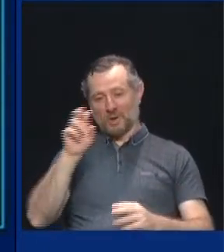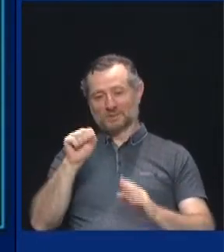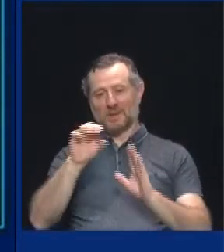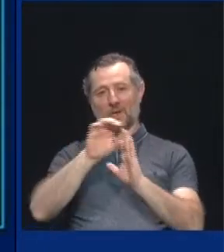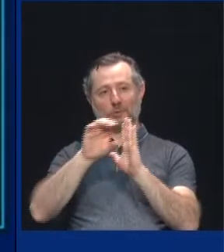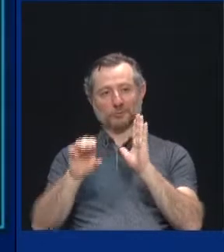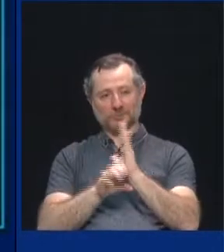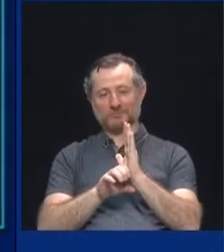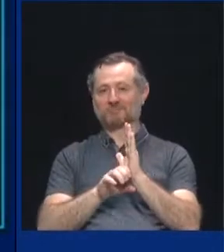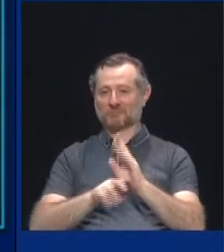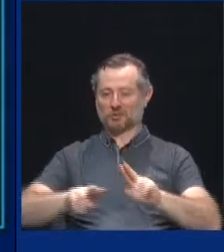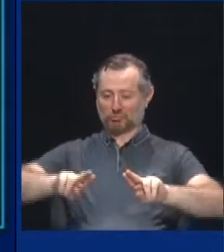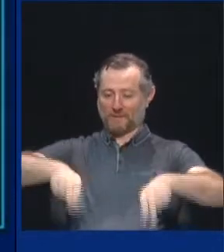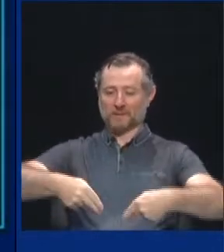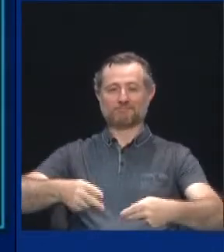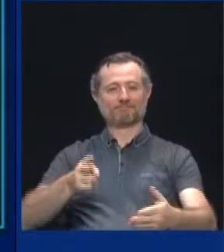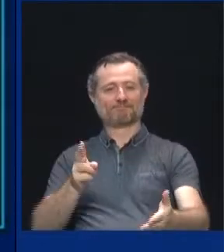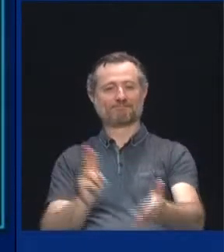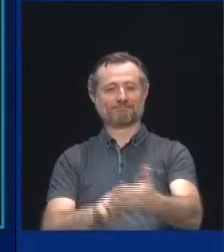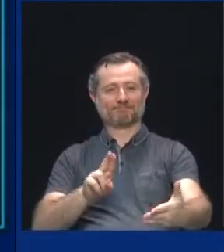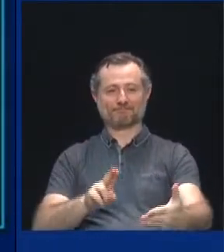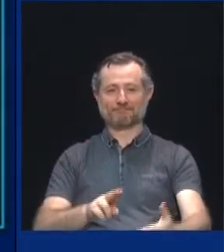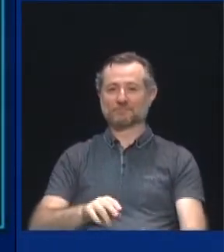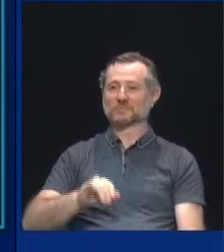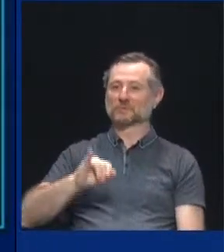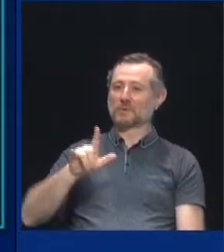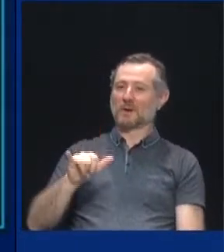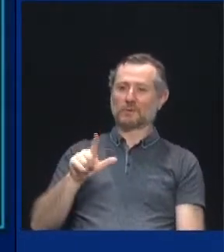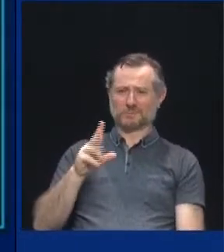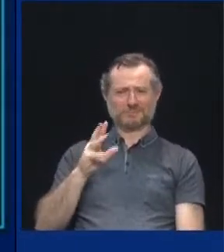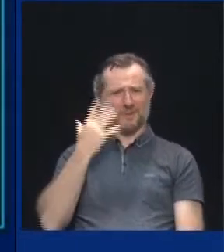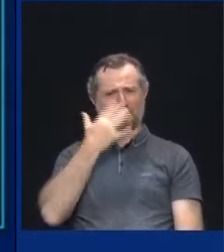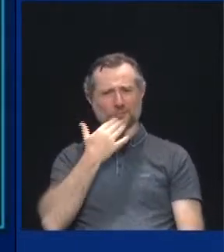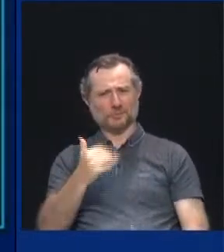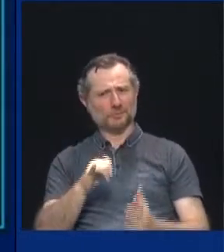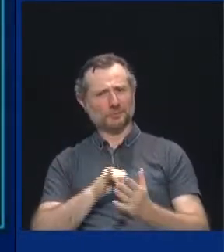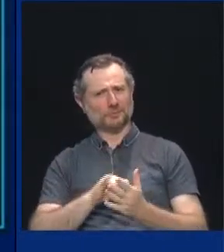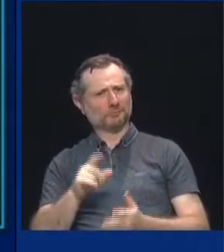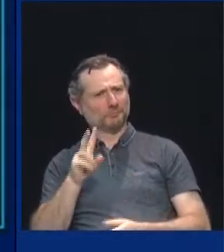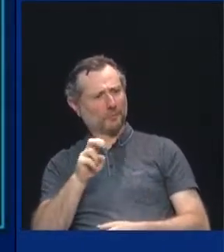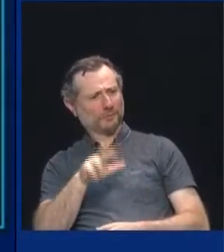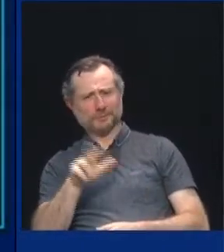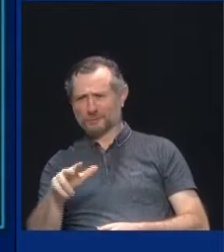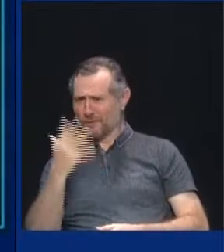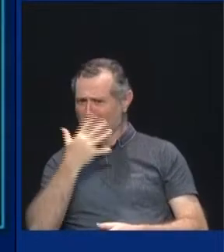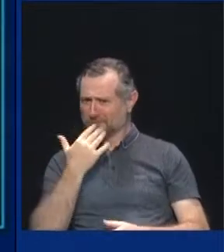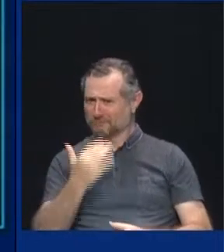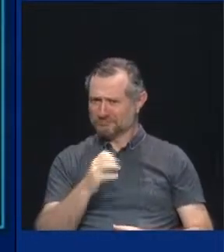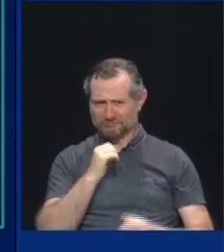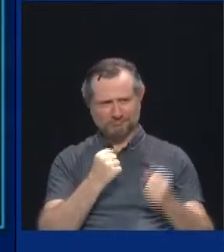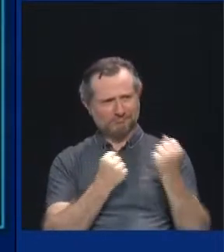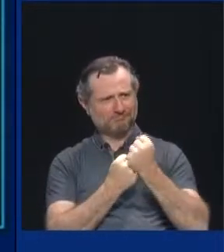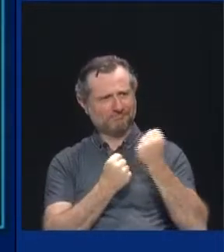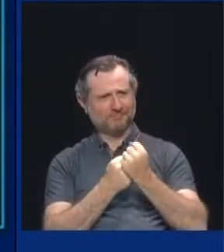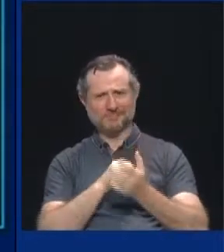STATE, WHICH TURNS 233 YEARS OLD TODAY. A DAY FROM WHEN WE RATIFIED THE CONSTITUTION. I THINK NEW YORK STATE LOOKS GOOD FOR 233 YEARS.